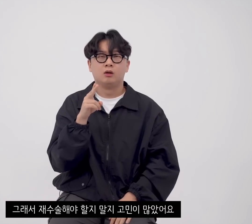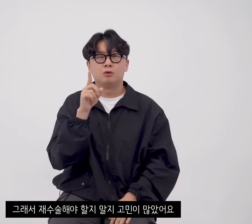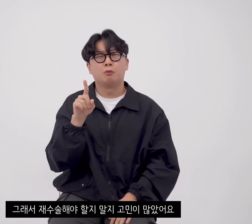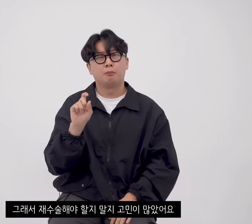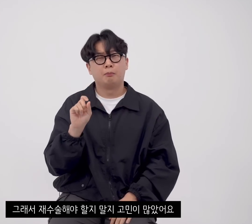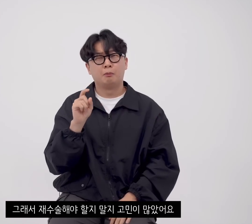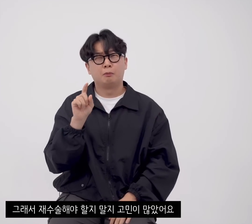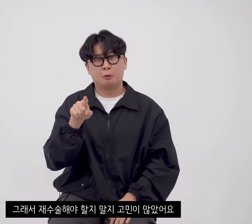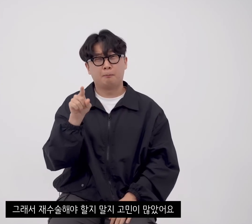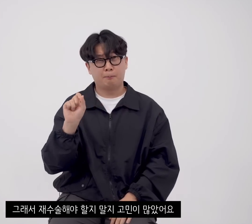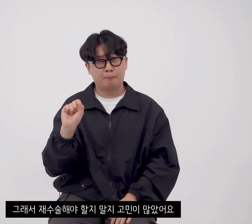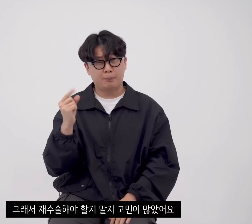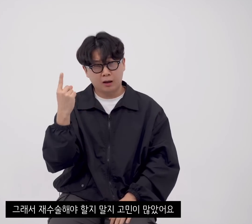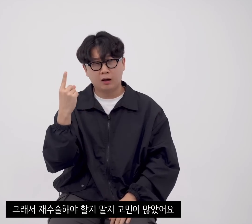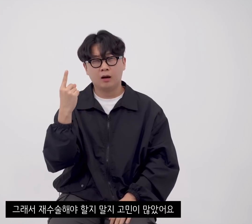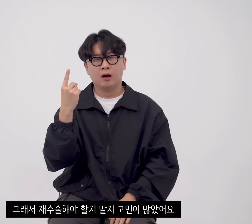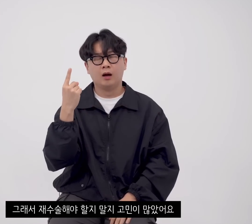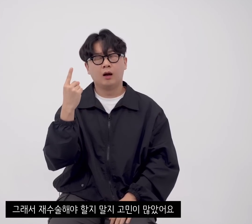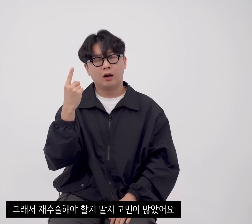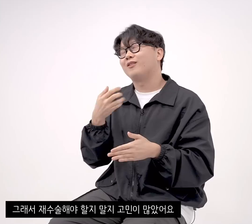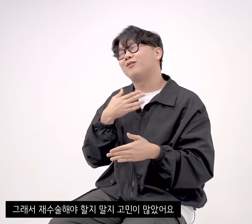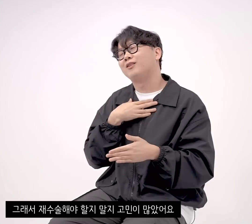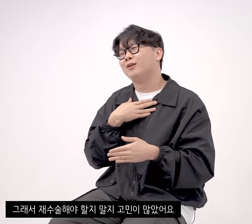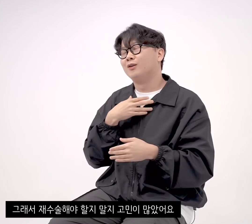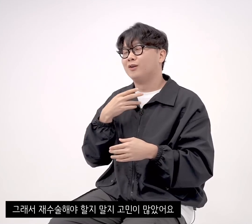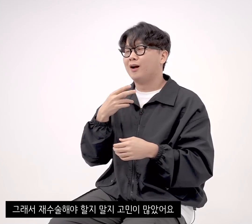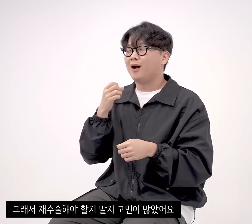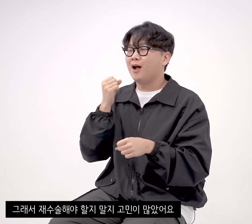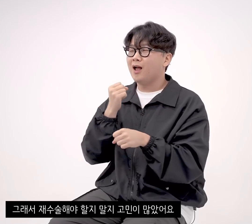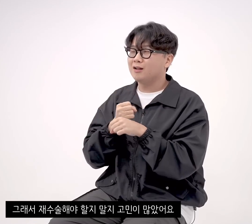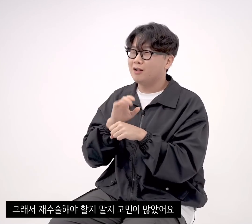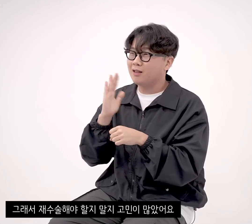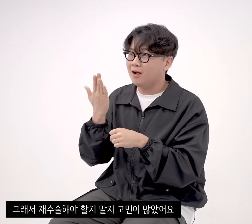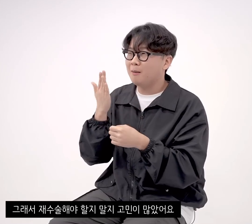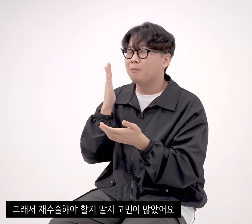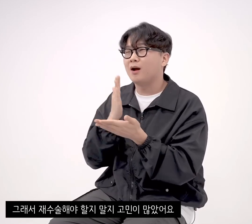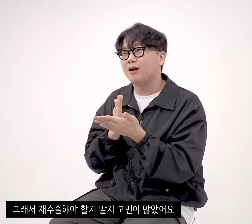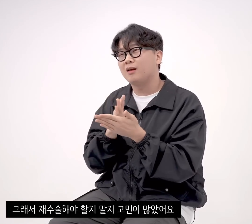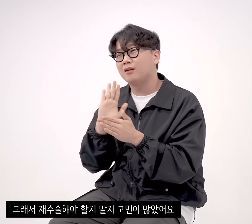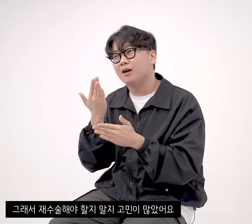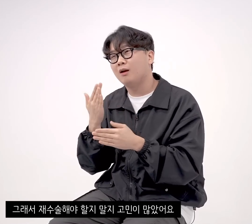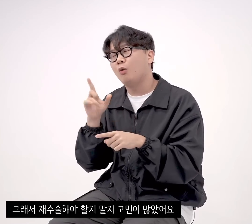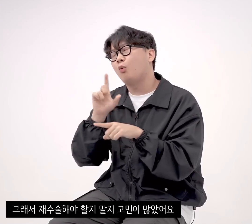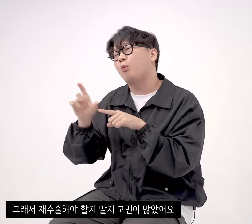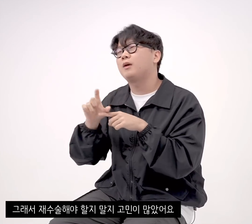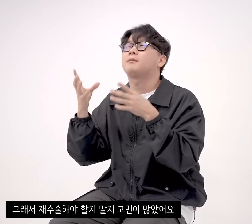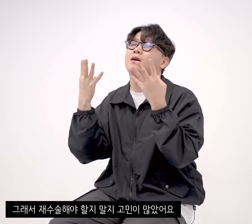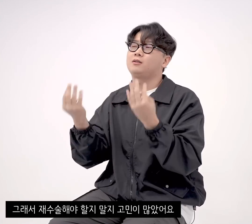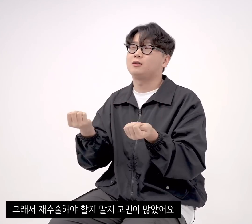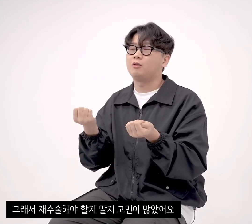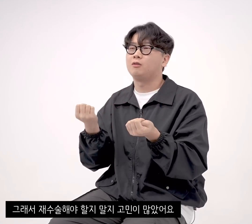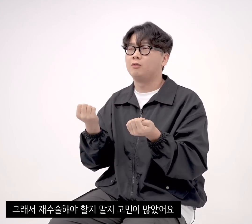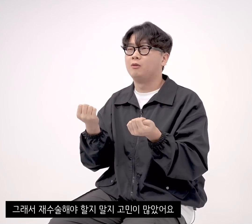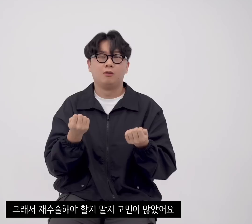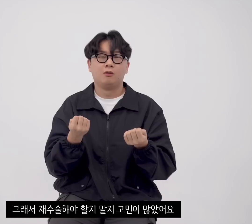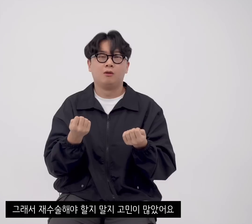So, I was worried a lot about whether or not I should have the surgery again.